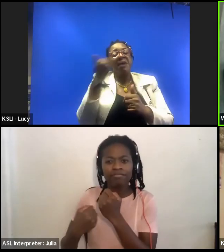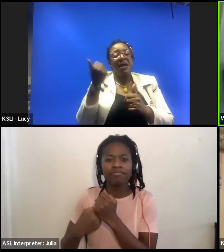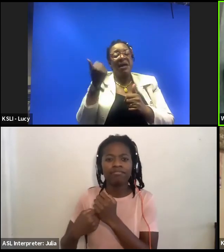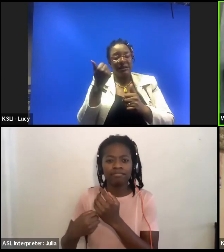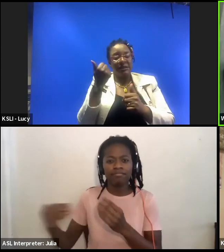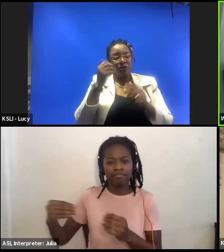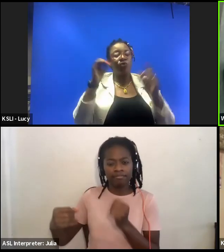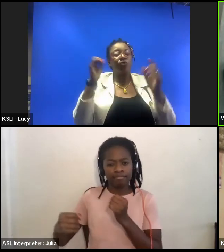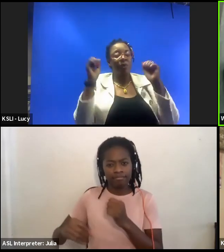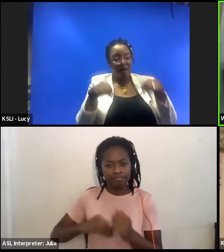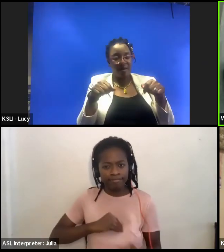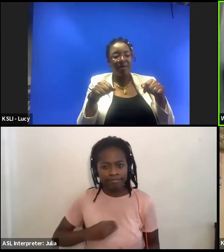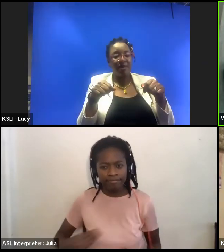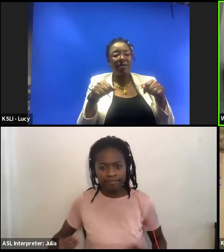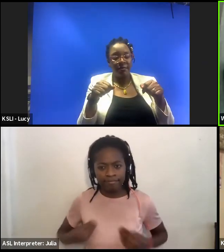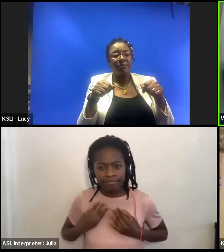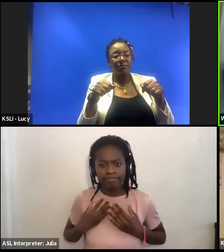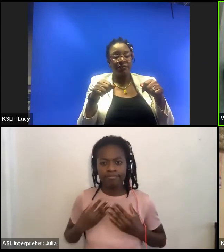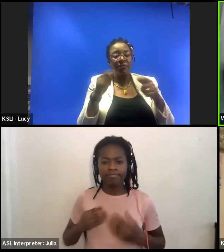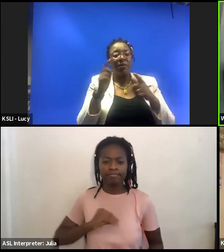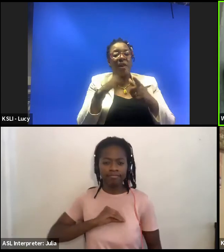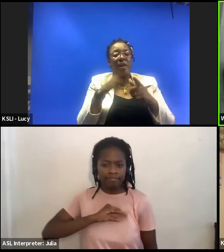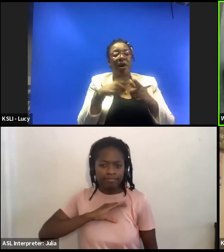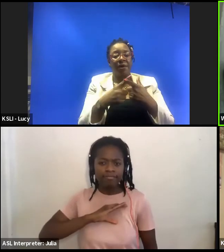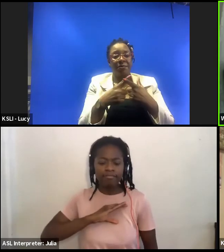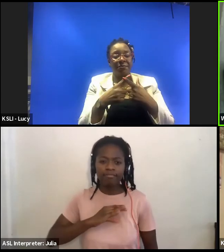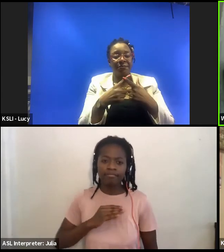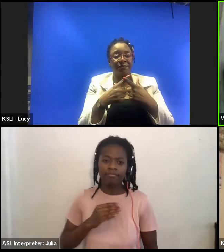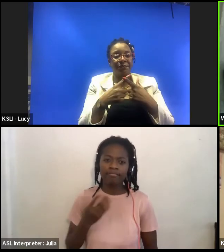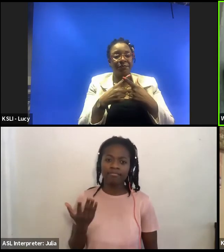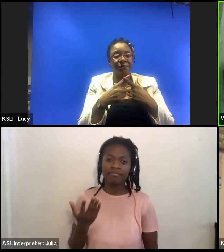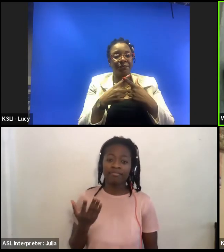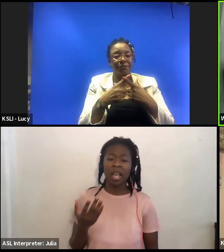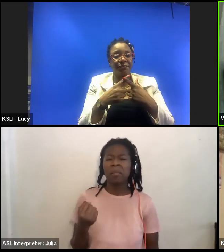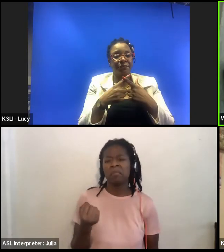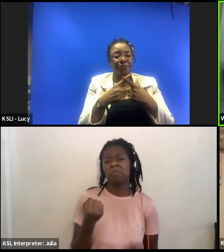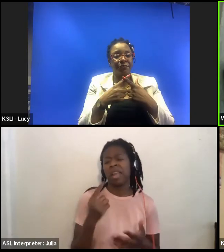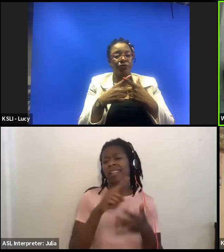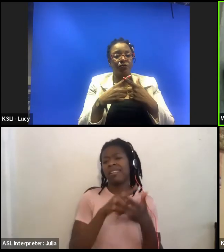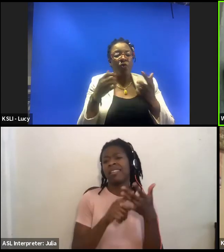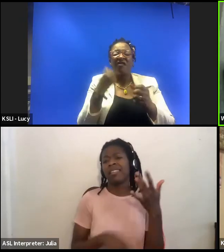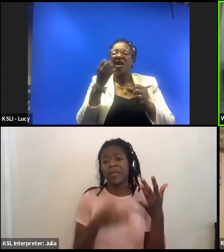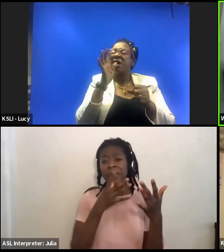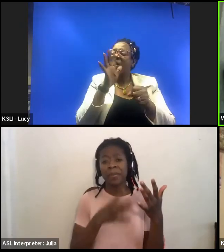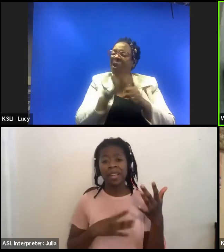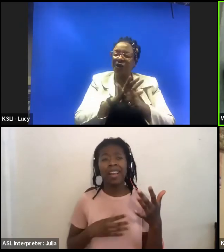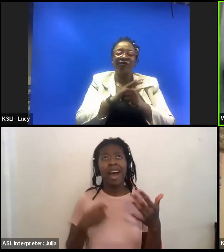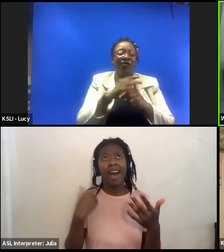And then there's a lot of women but they've all escaped my mind but-